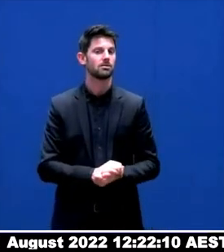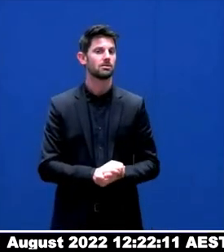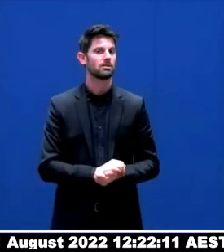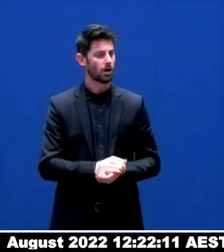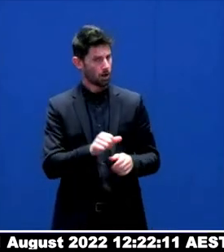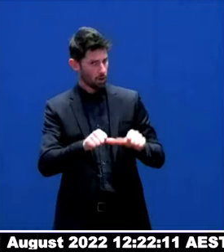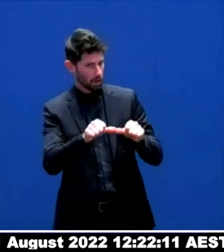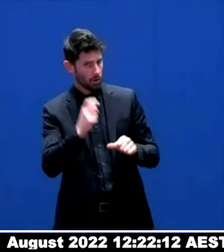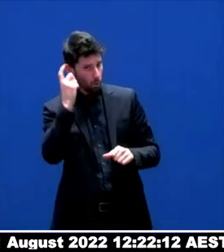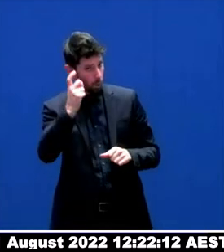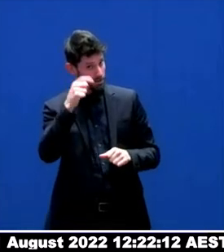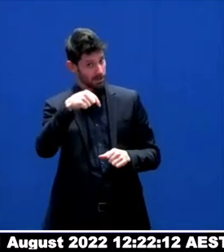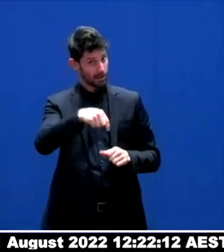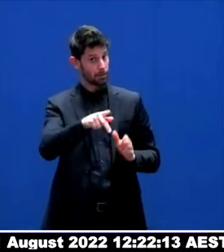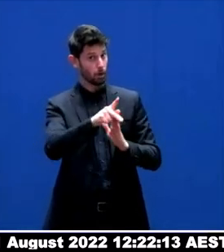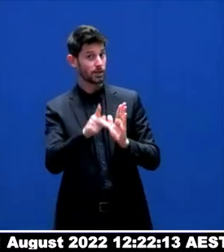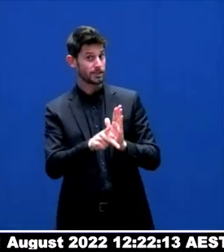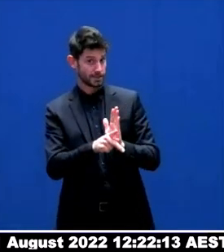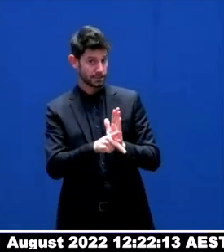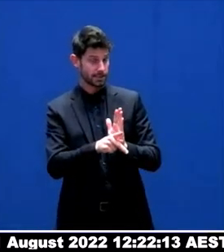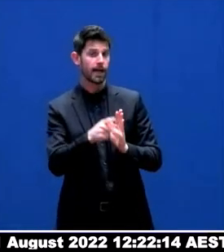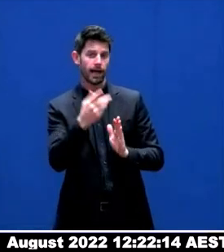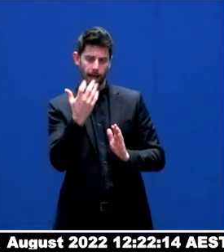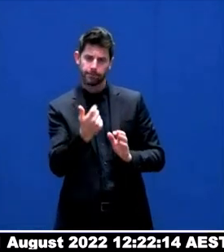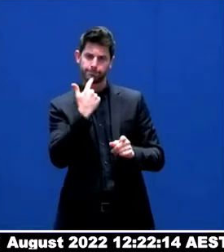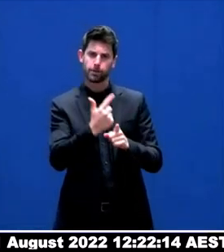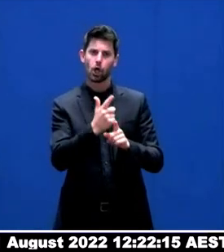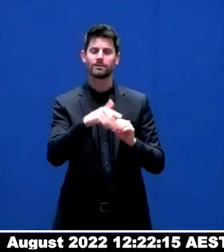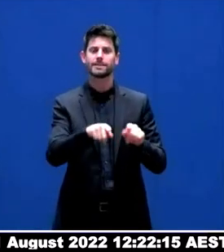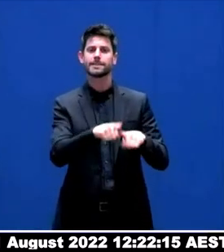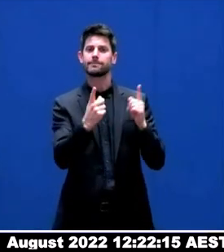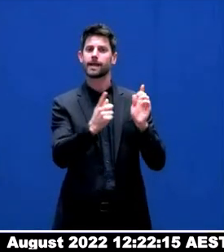In the Policy, there's a range of references to legislation and compliance, and one